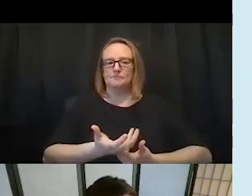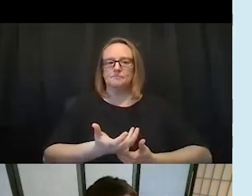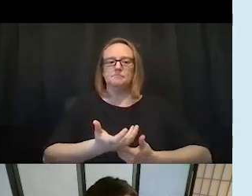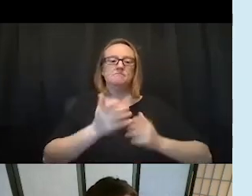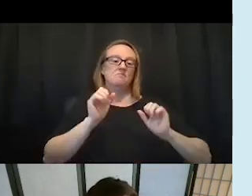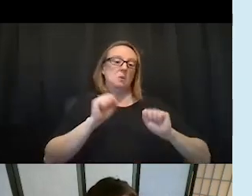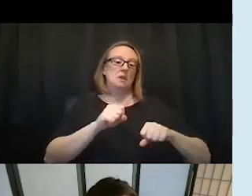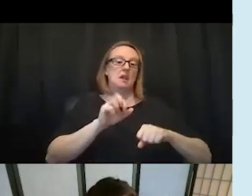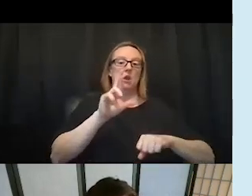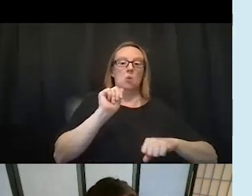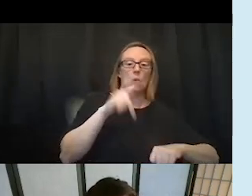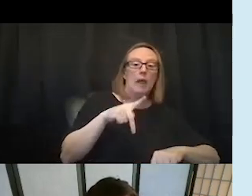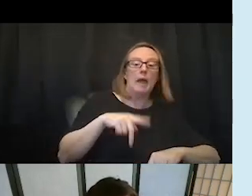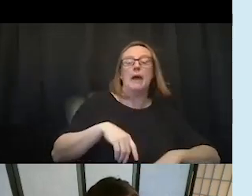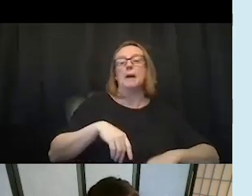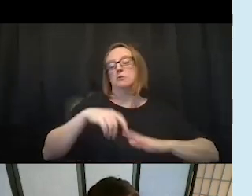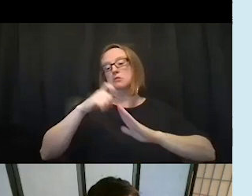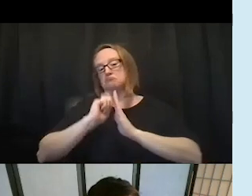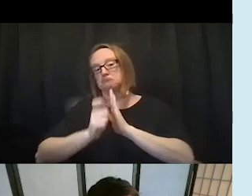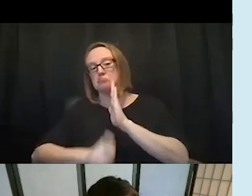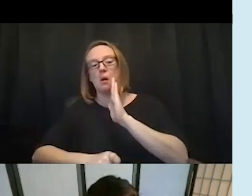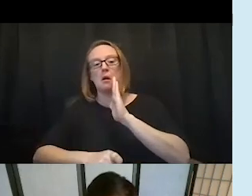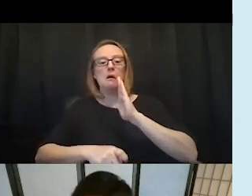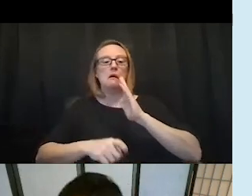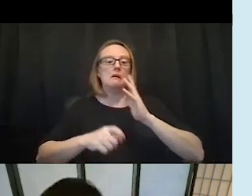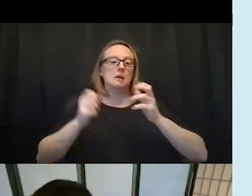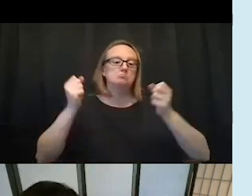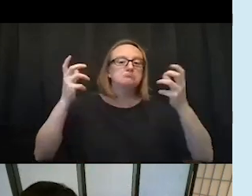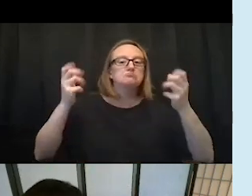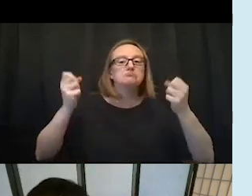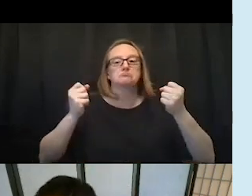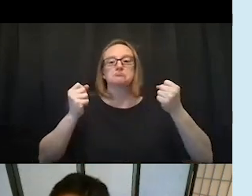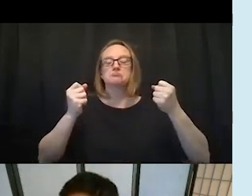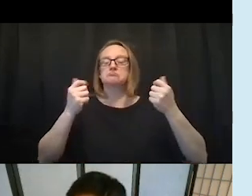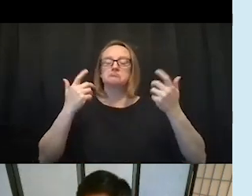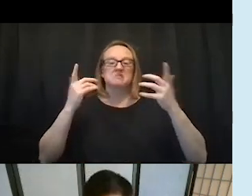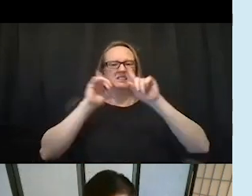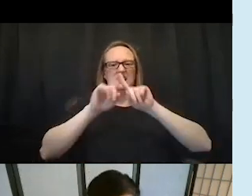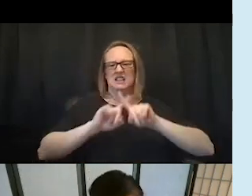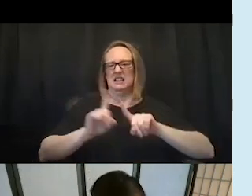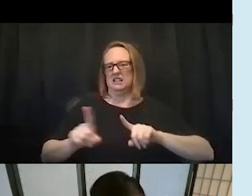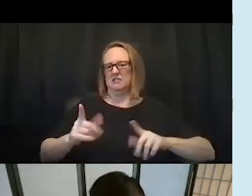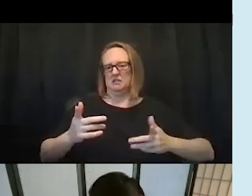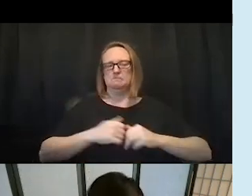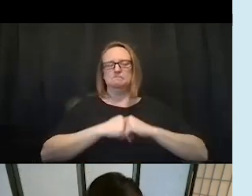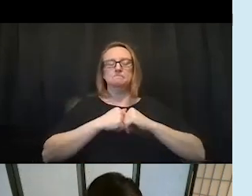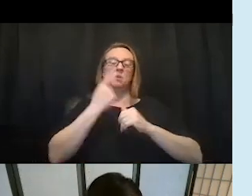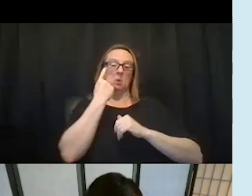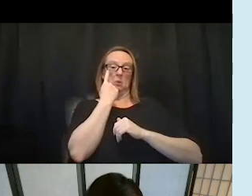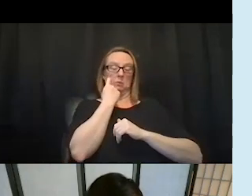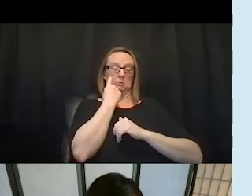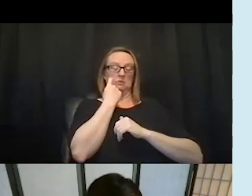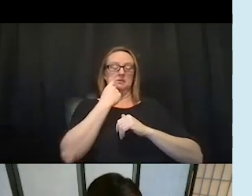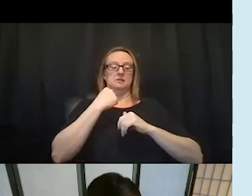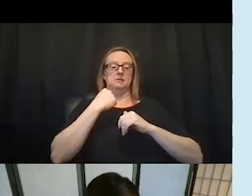um and you know uh there's a- I recently saw uh I went to a webinar